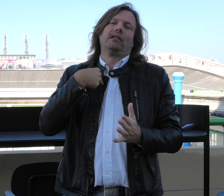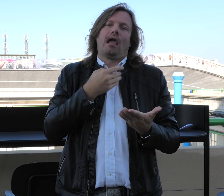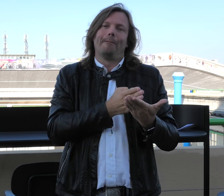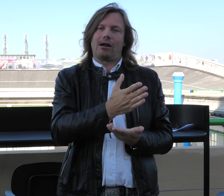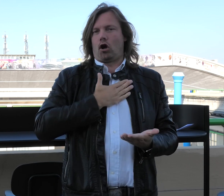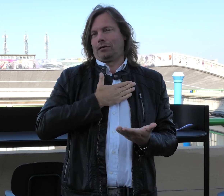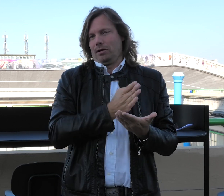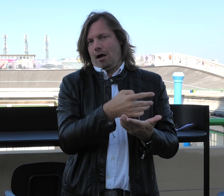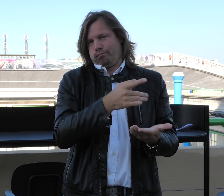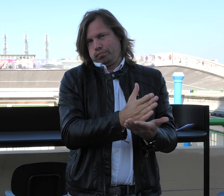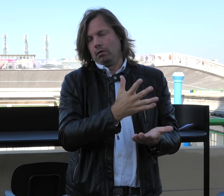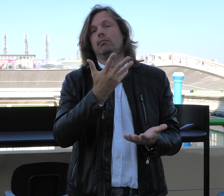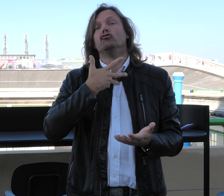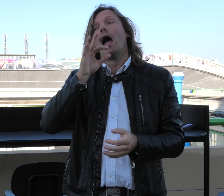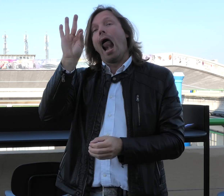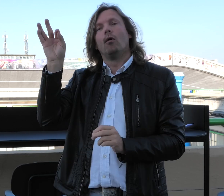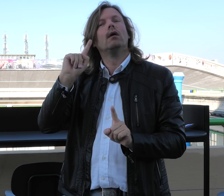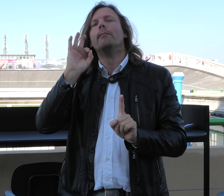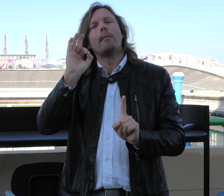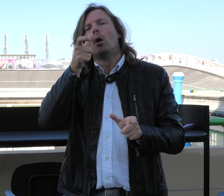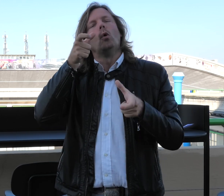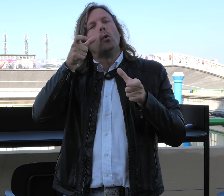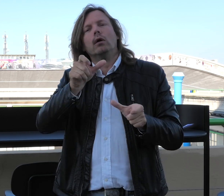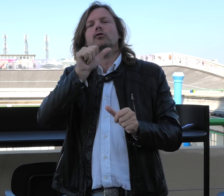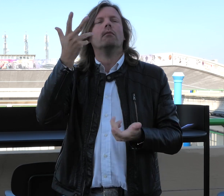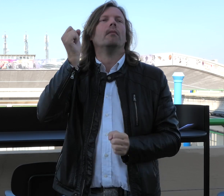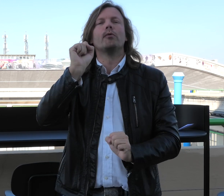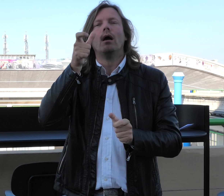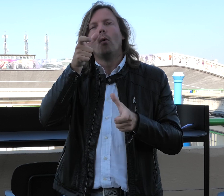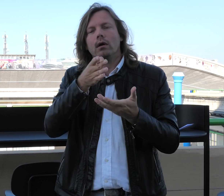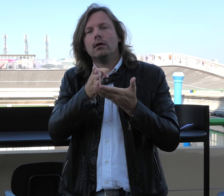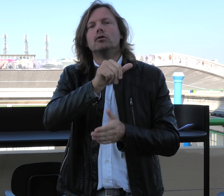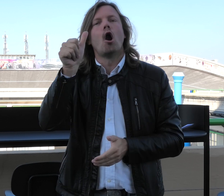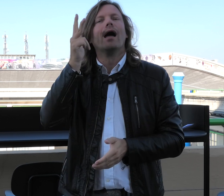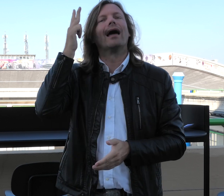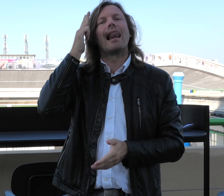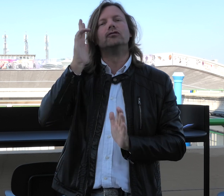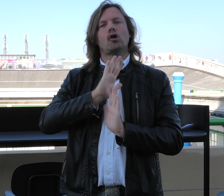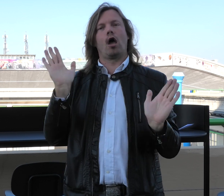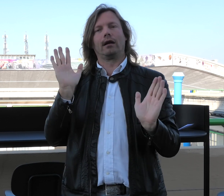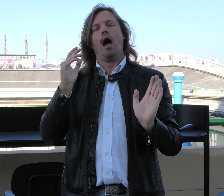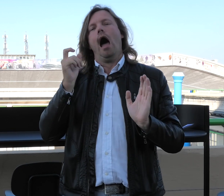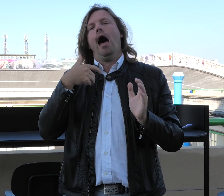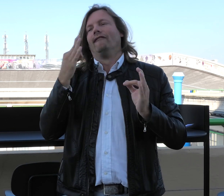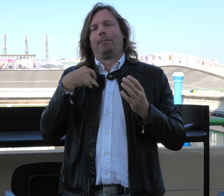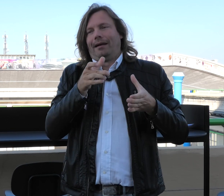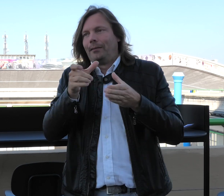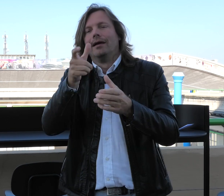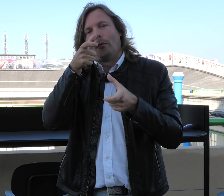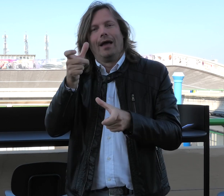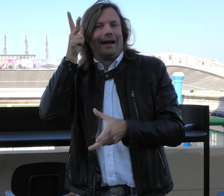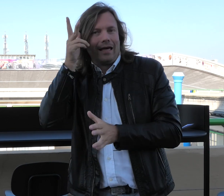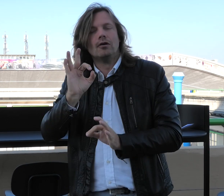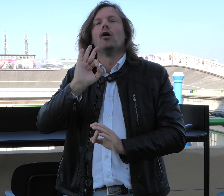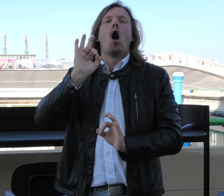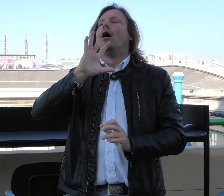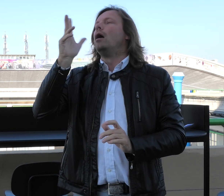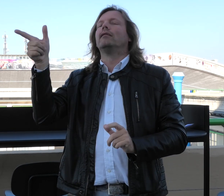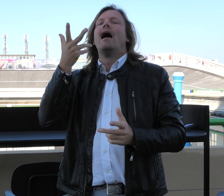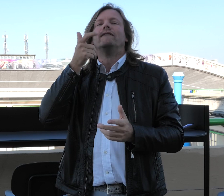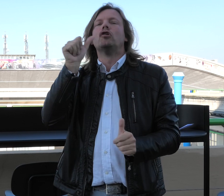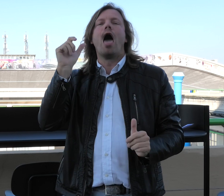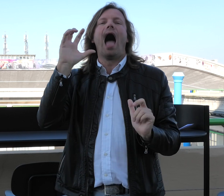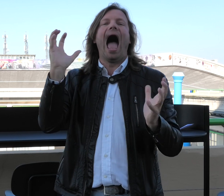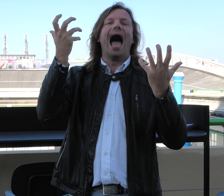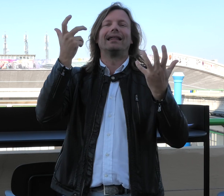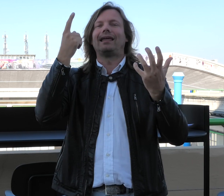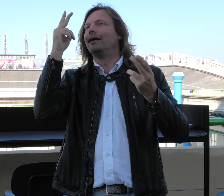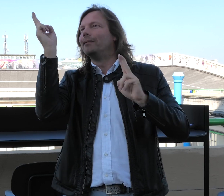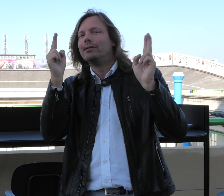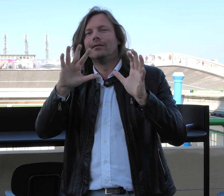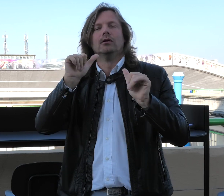So in this case I organise the route. Sometimes there are groups that want routes related to the Catholic religion